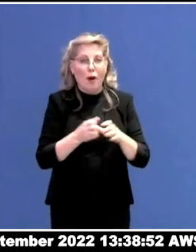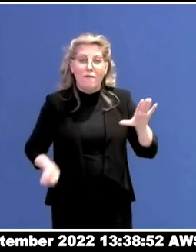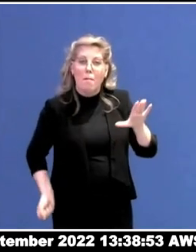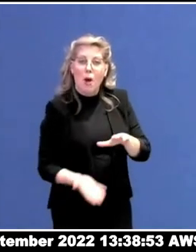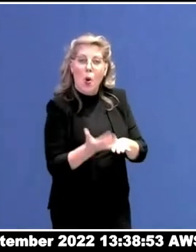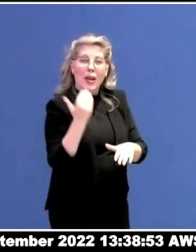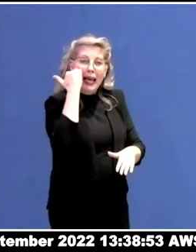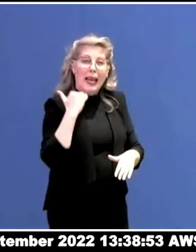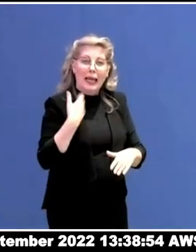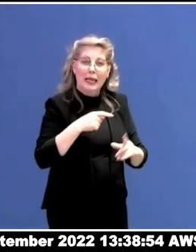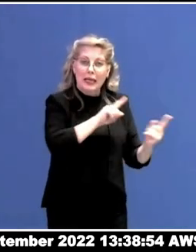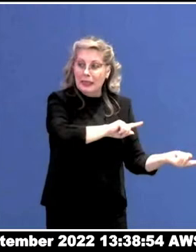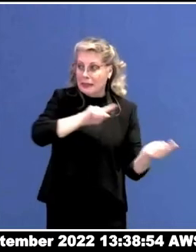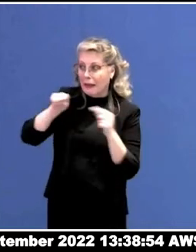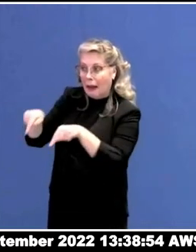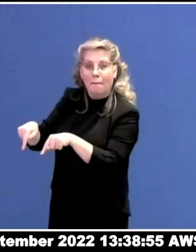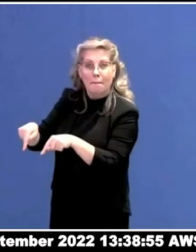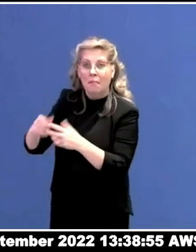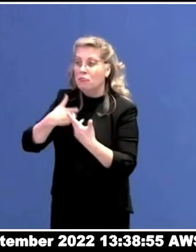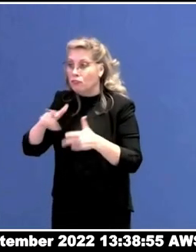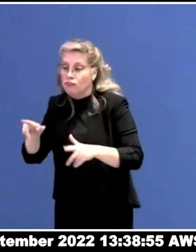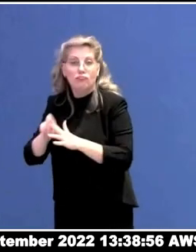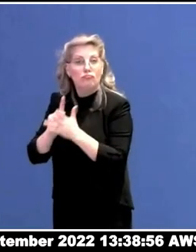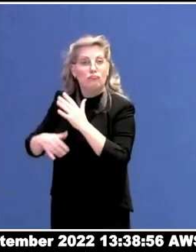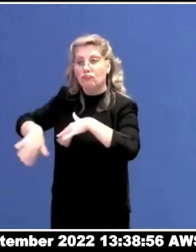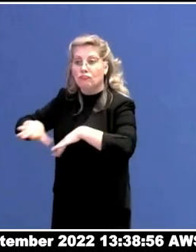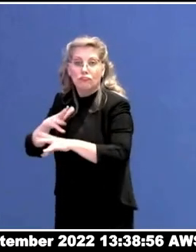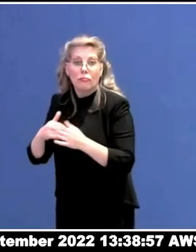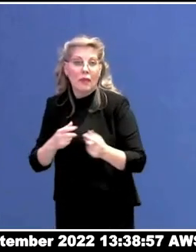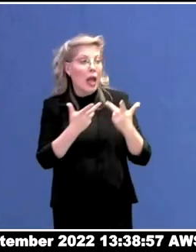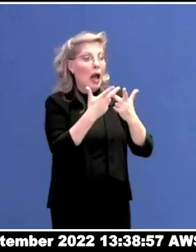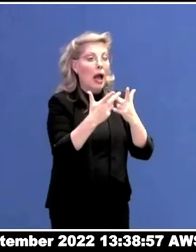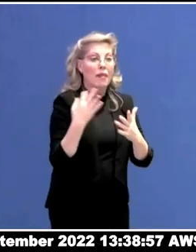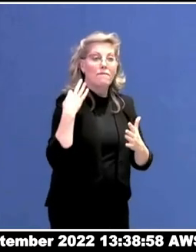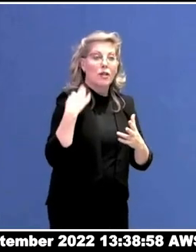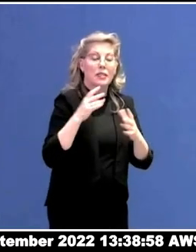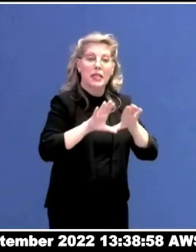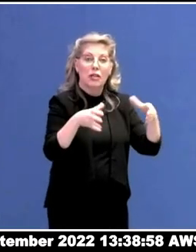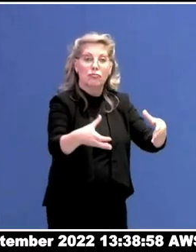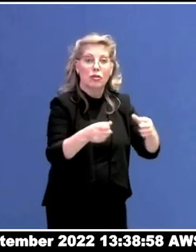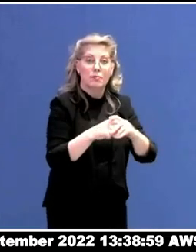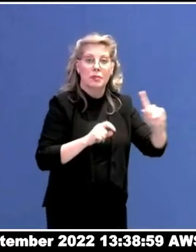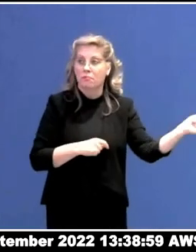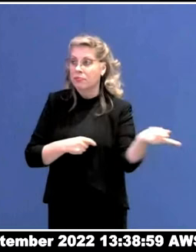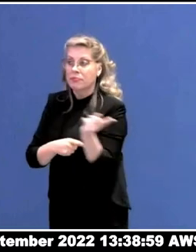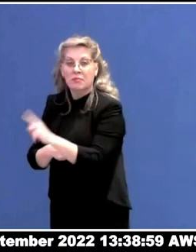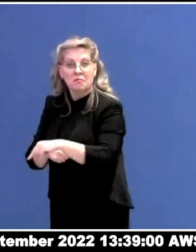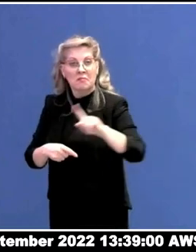And if a woman did escape, it was because, usually, of what was happening to her children in the community and she was concerned.